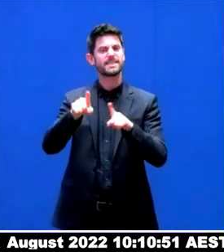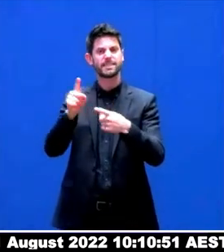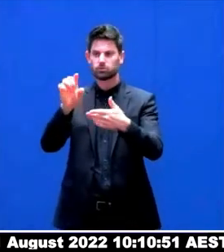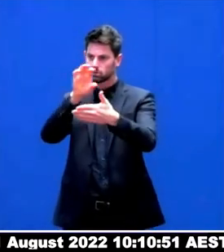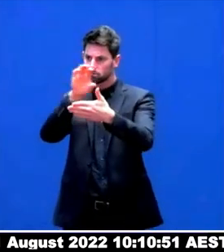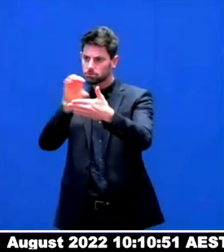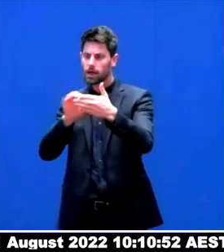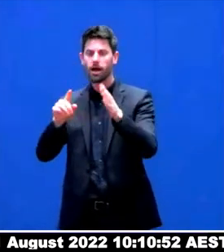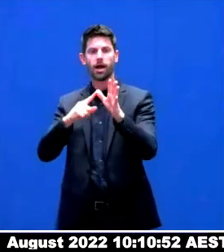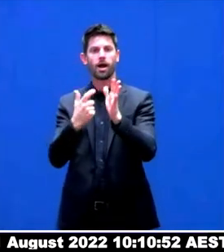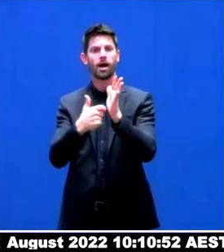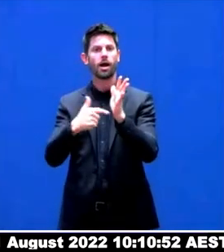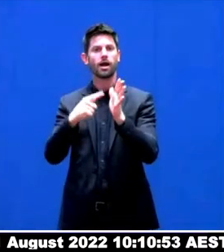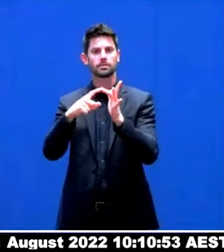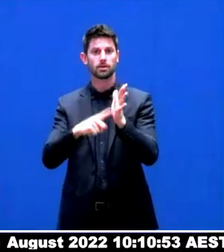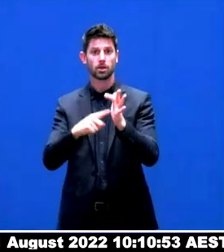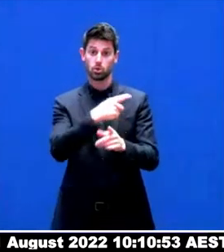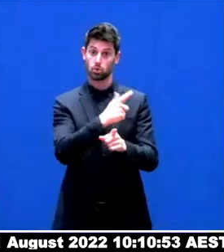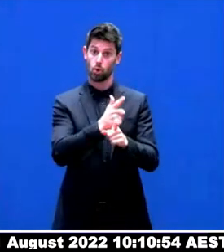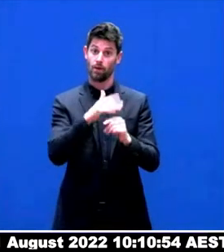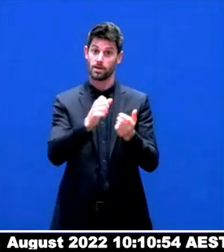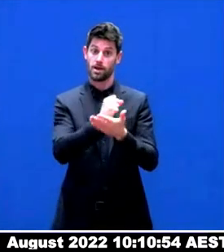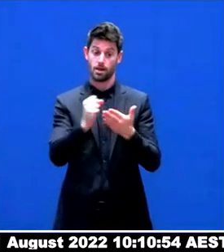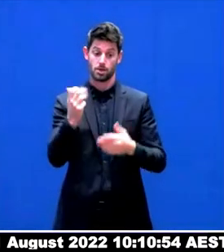Article 19 and you've referred to Article 28.